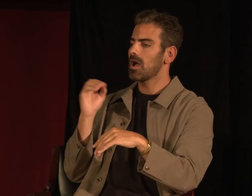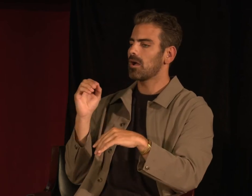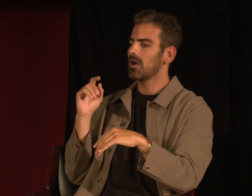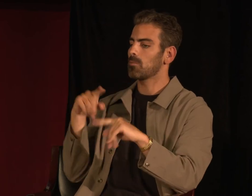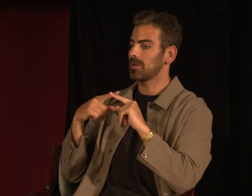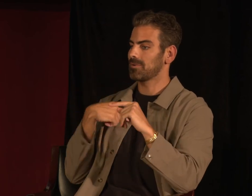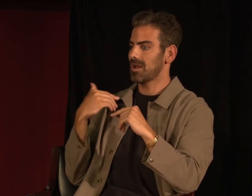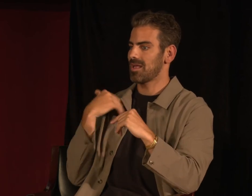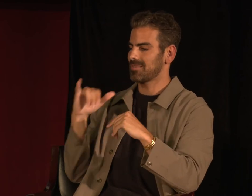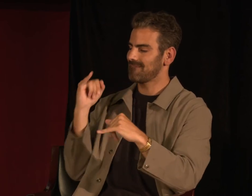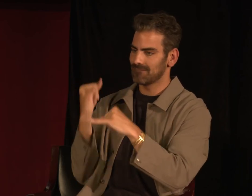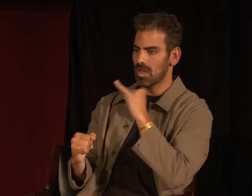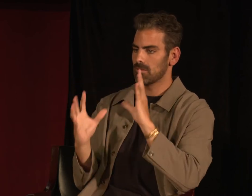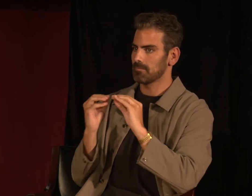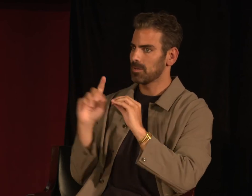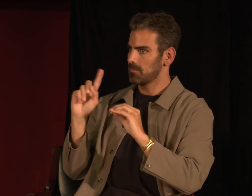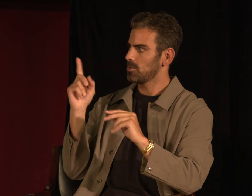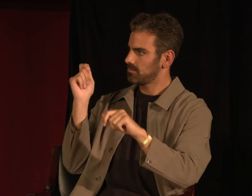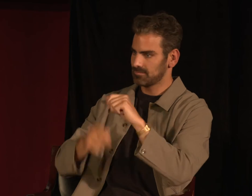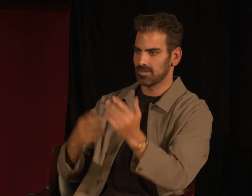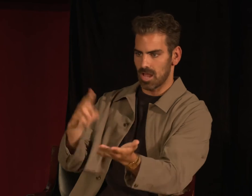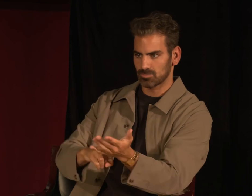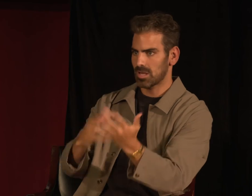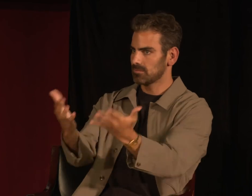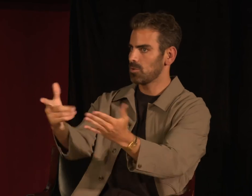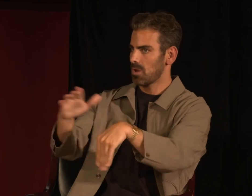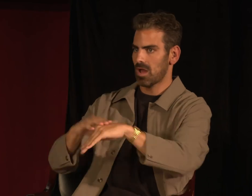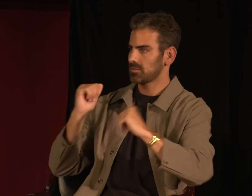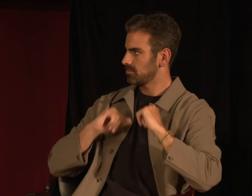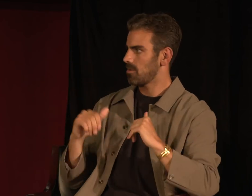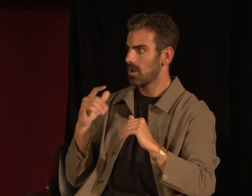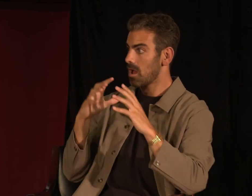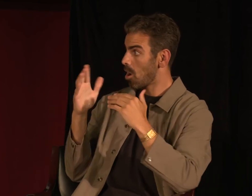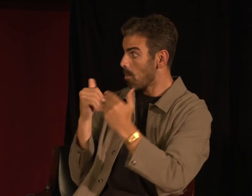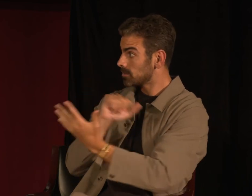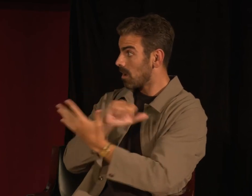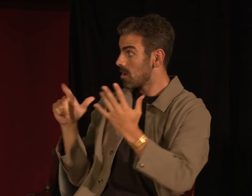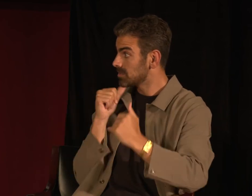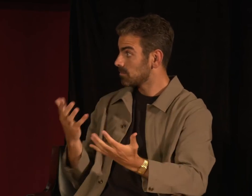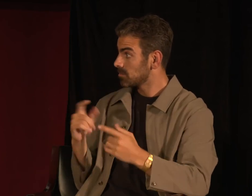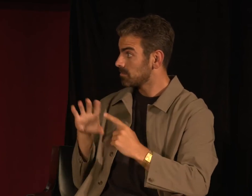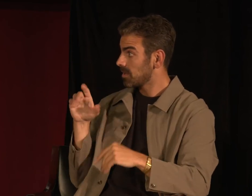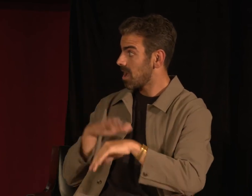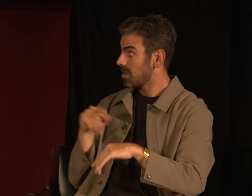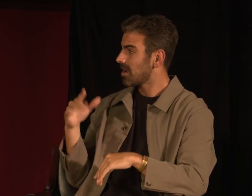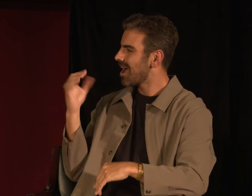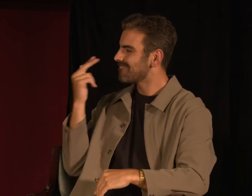And we knew that they were going to be incredible just the way they are. And when we were delivering the final contracts and when we put them on the show, almost all of them